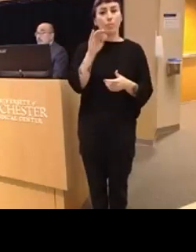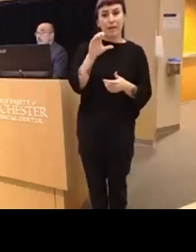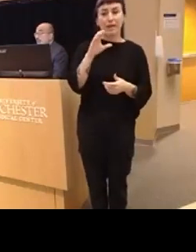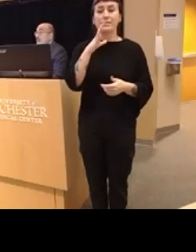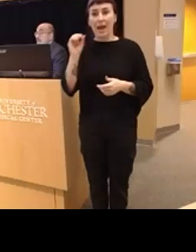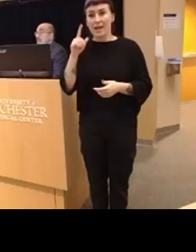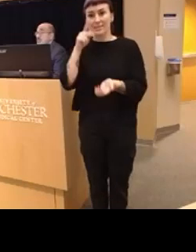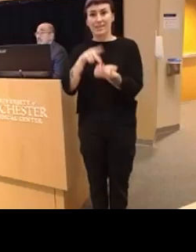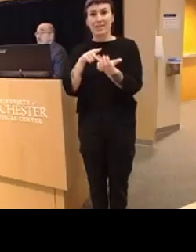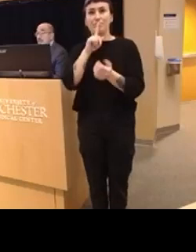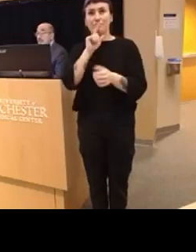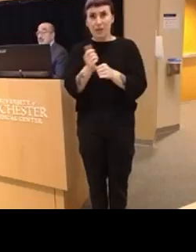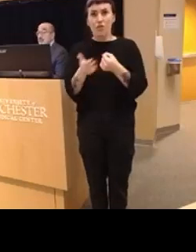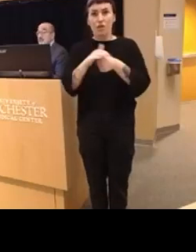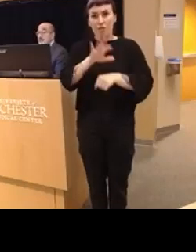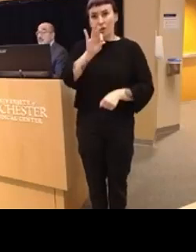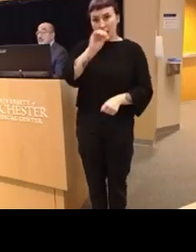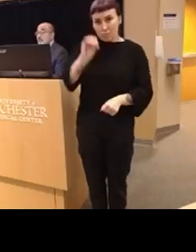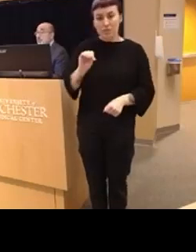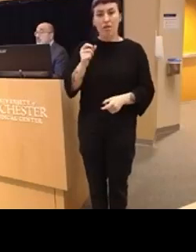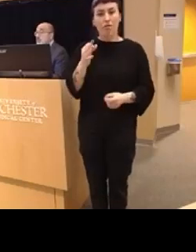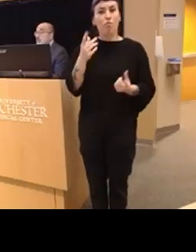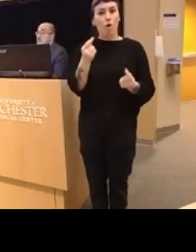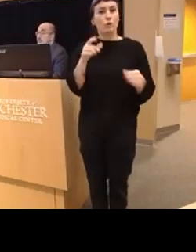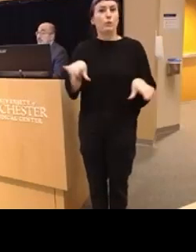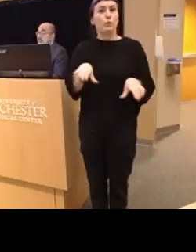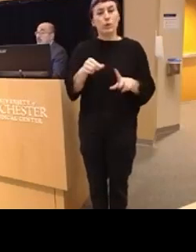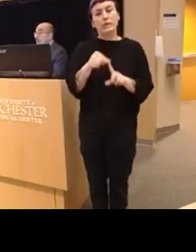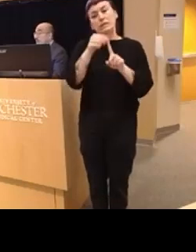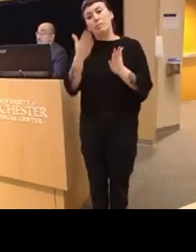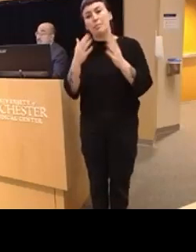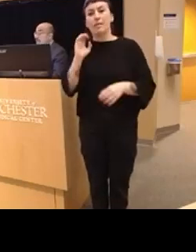it literally covers 90% you know of what's what you do except maybe like an epidural and local